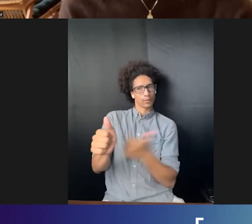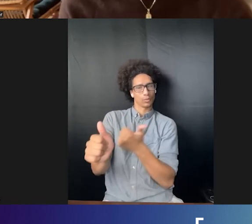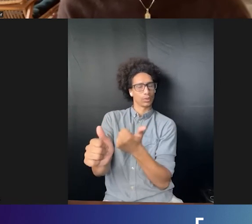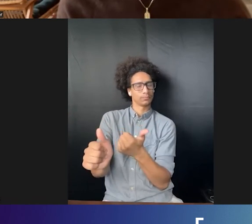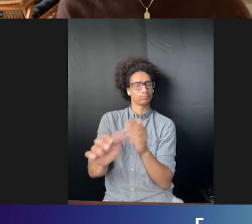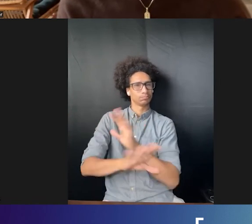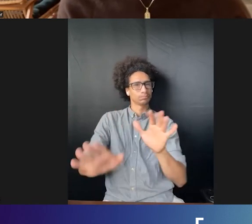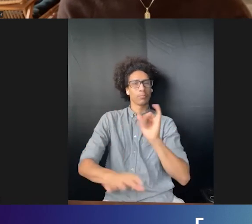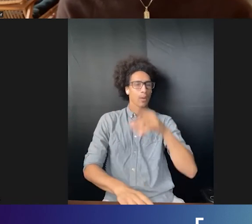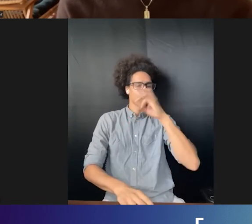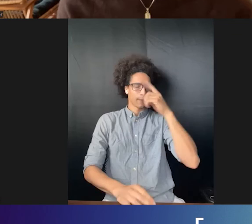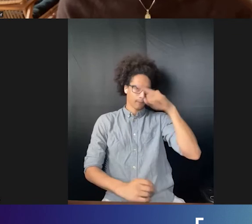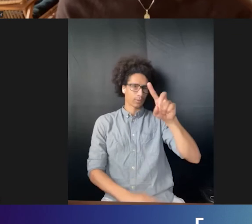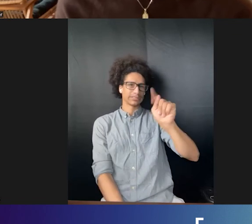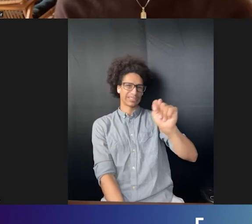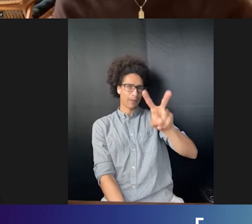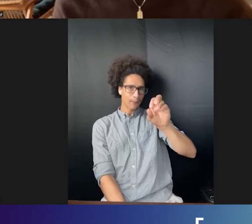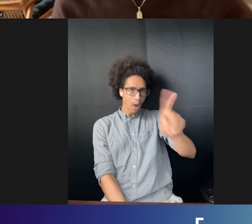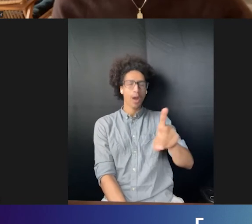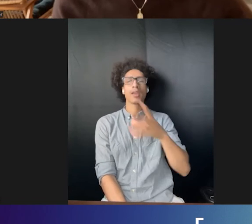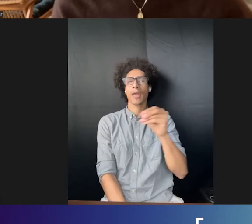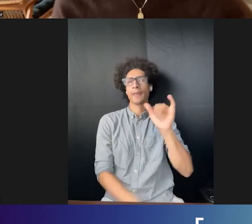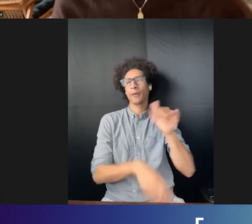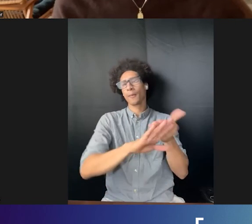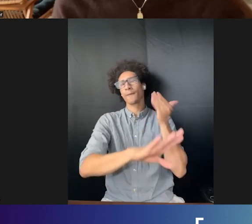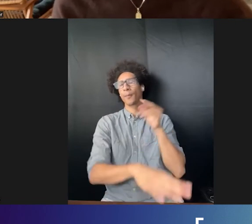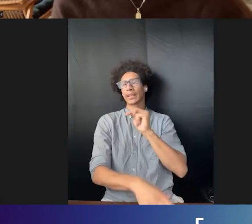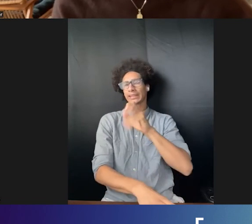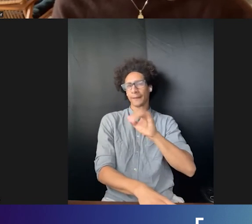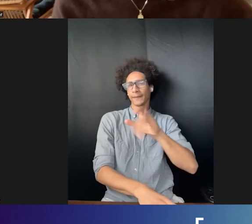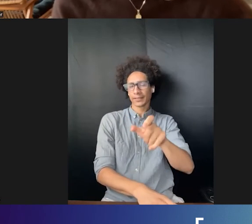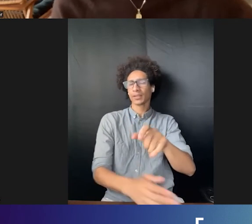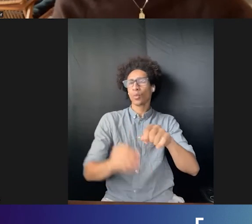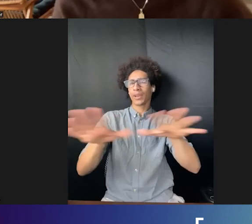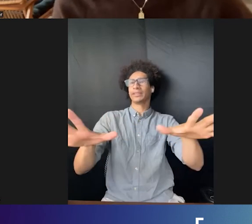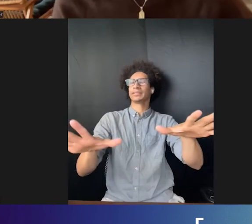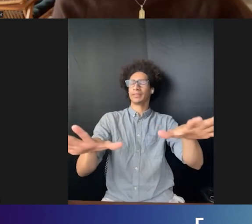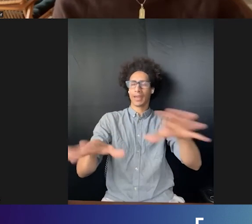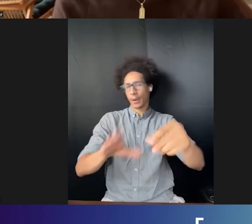And that was, you know, prior to the Netflix release in the in the broadcast, the broadcasters before that. So,